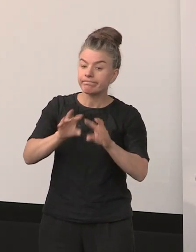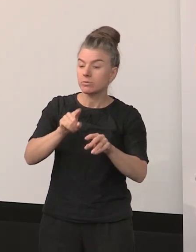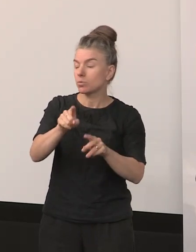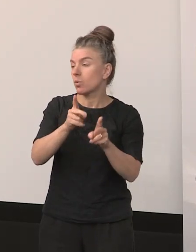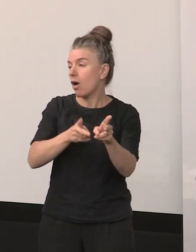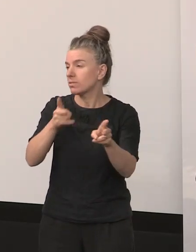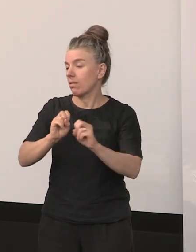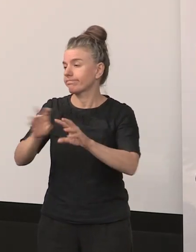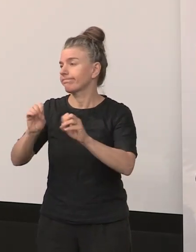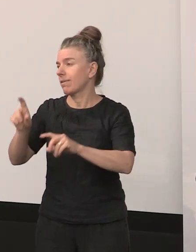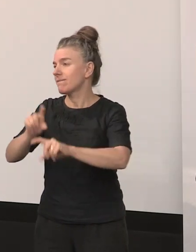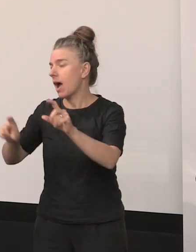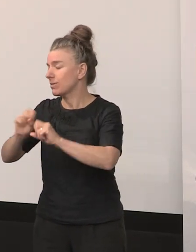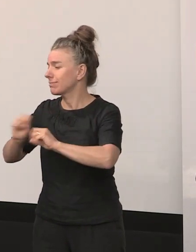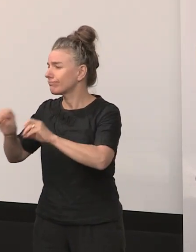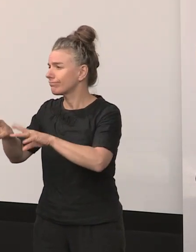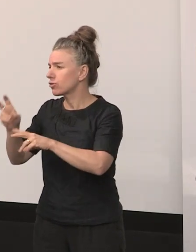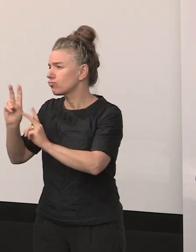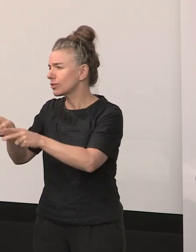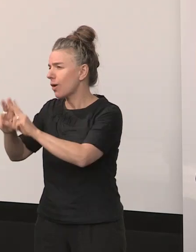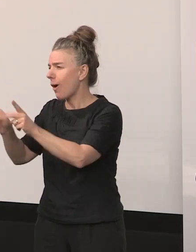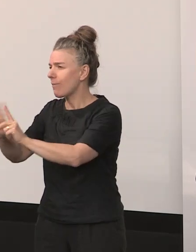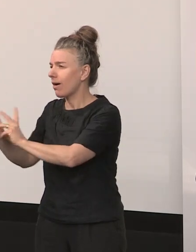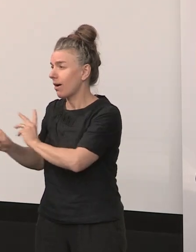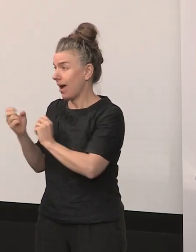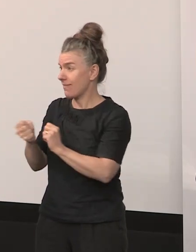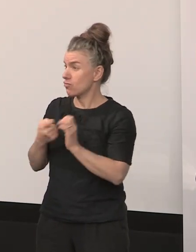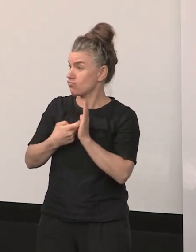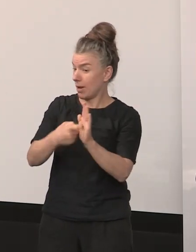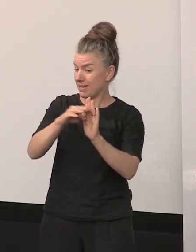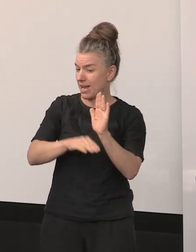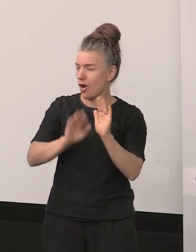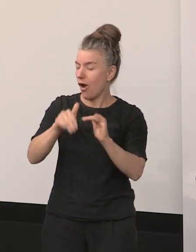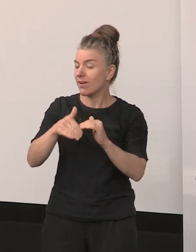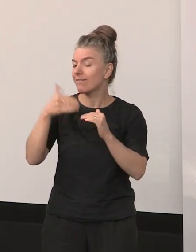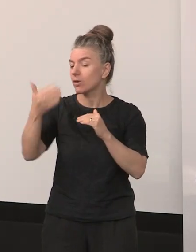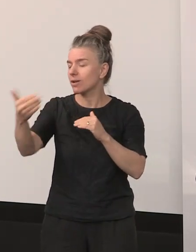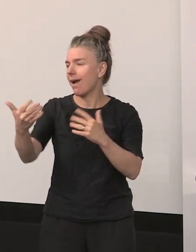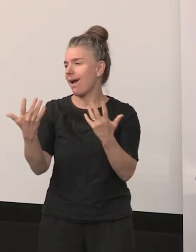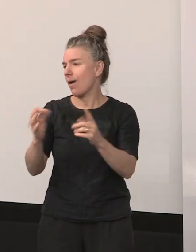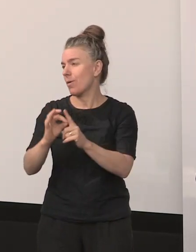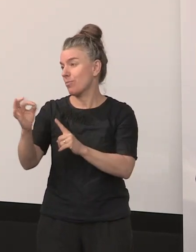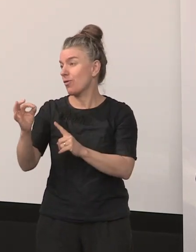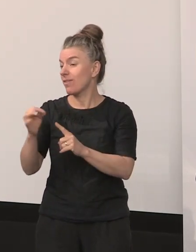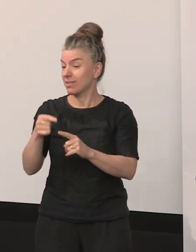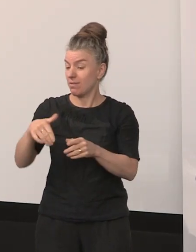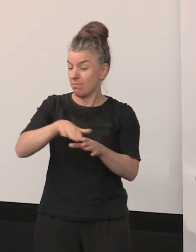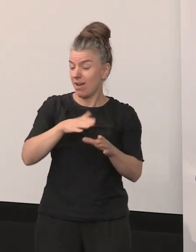out to all the different providers, including aged residential care, pharmacy, primary care and so on, and that we did that well. And